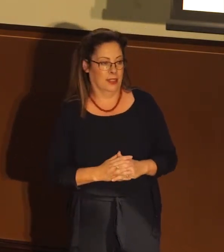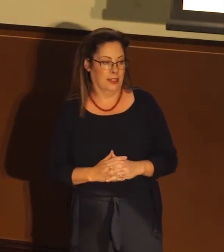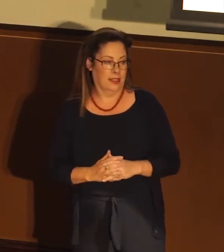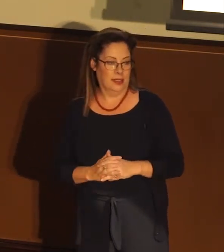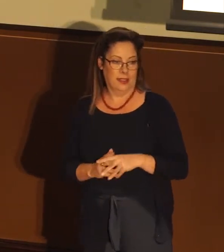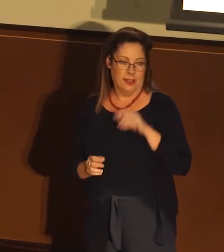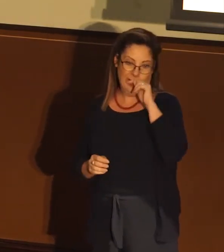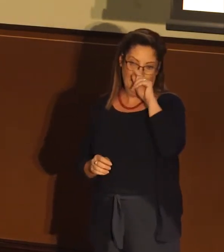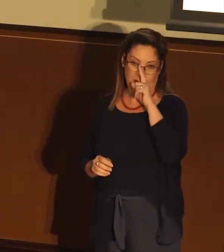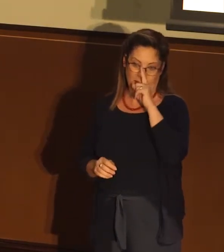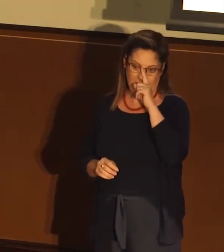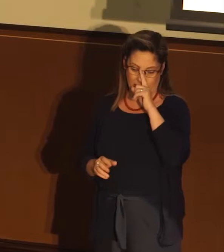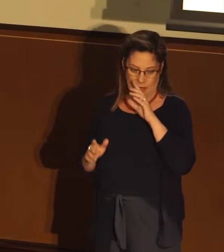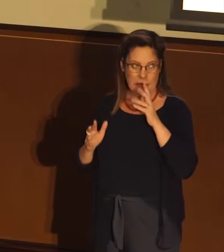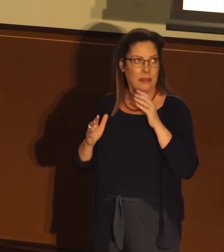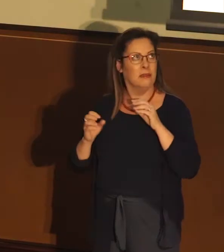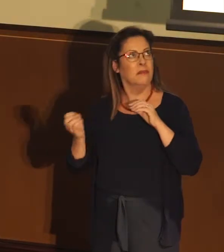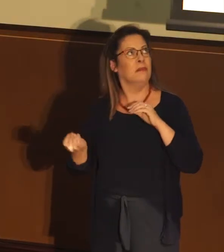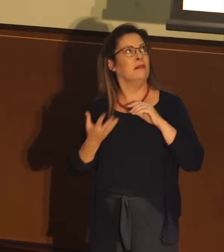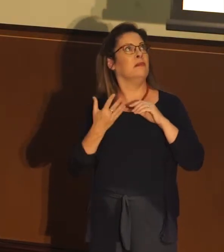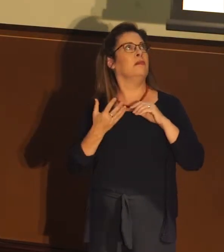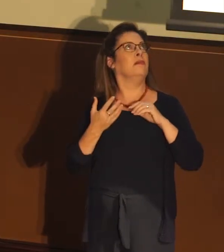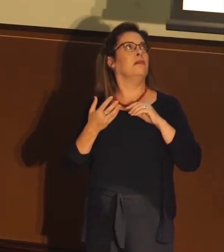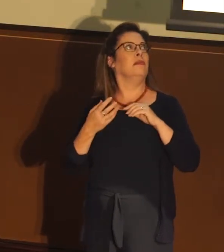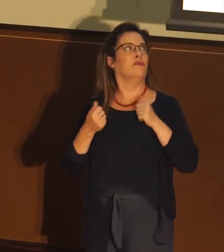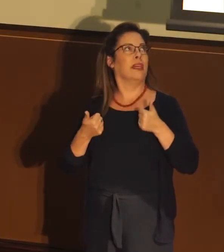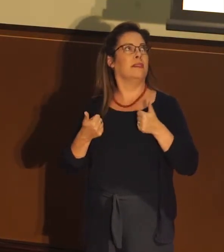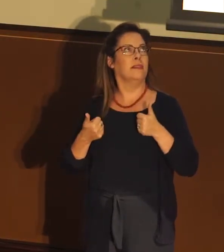Right. I'm not sure what is up on the screen, I can't see it through there, that's all good.